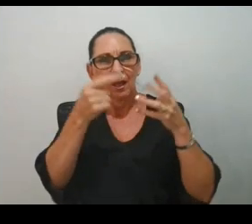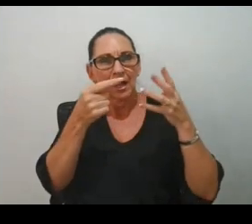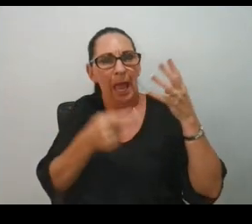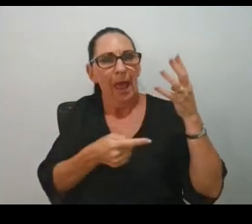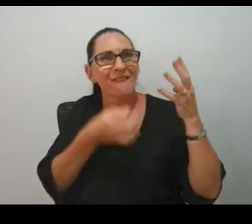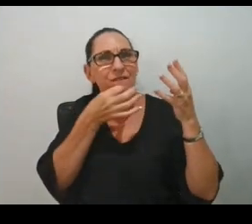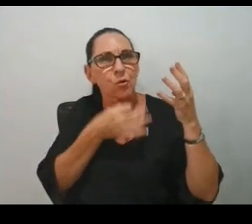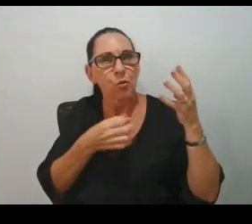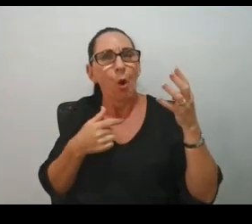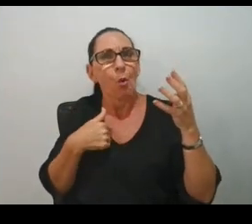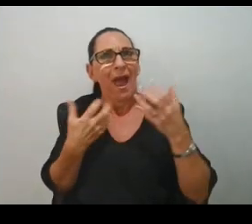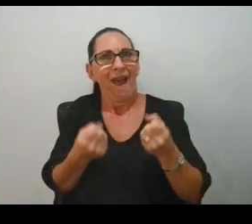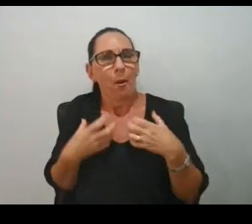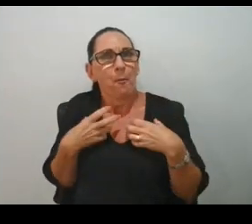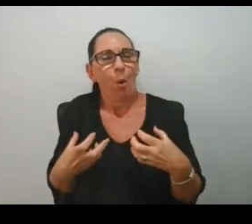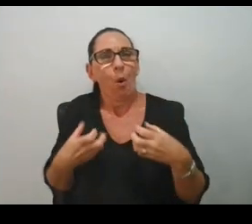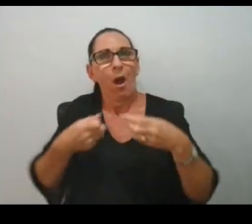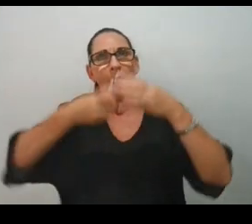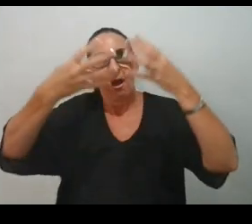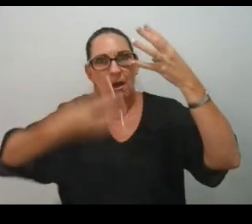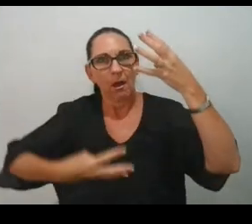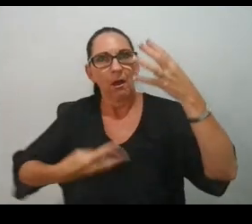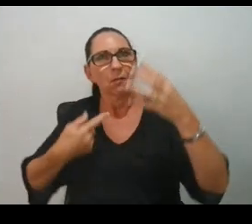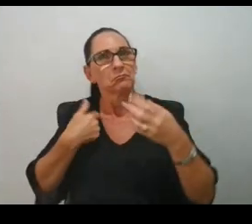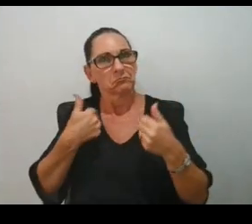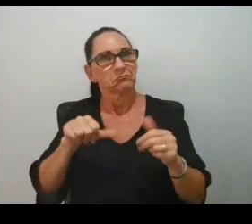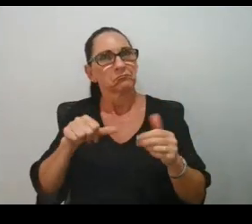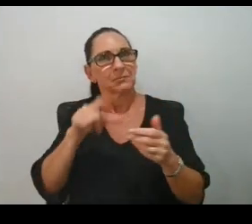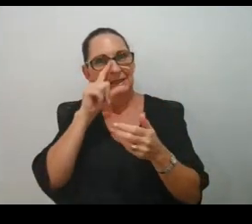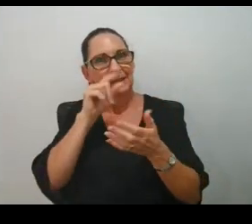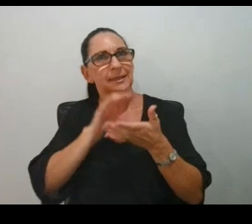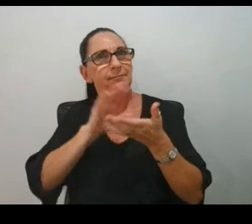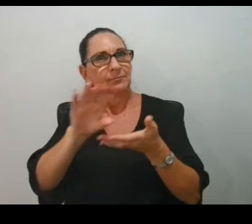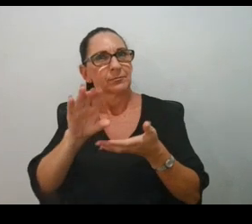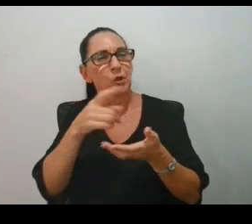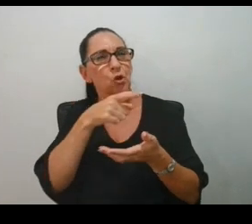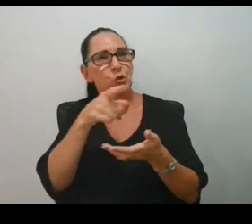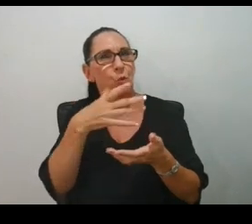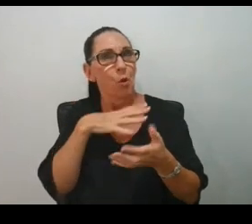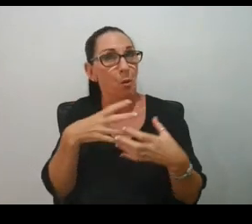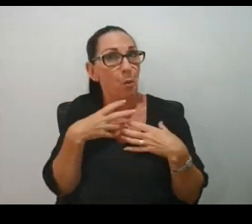we service so if you need more information there's lots of information on our website about what we